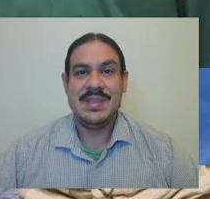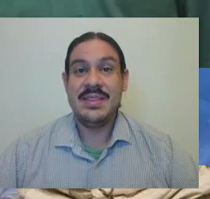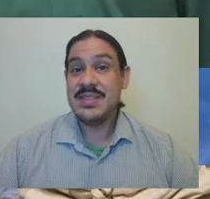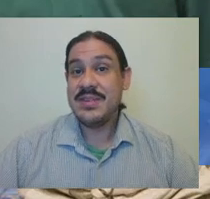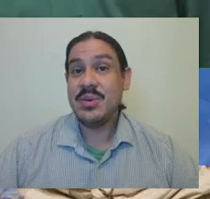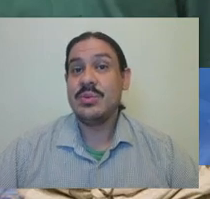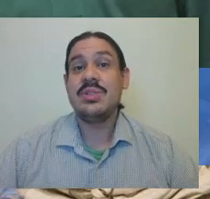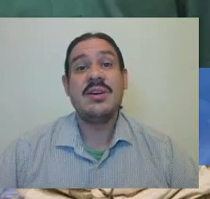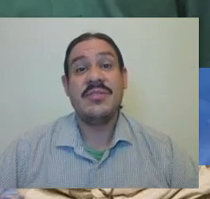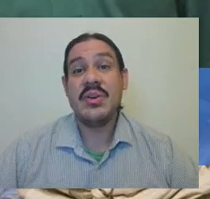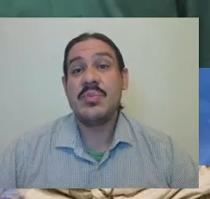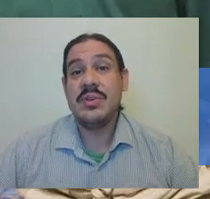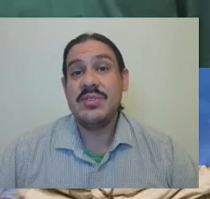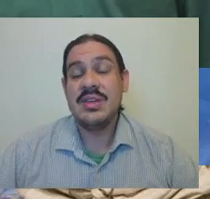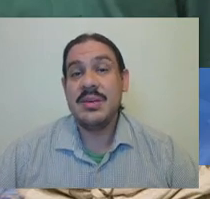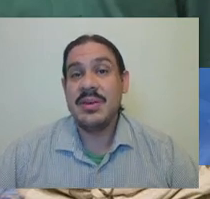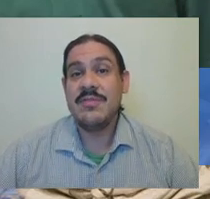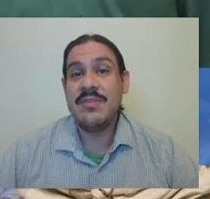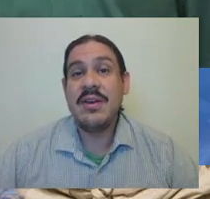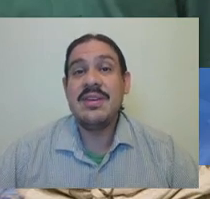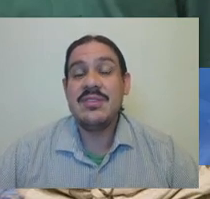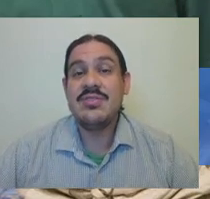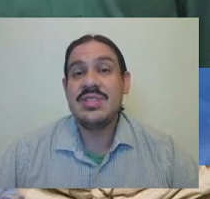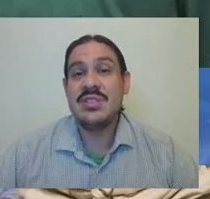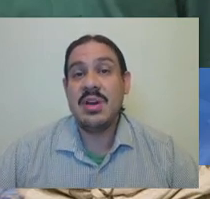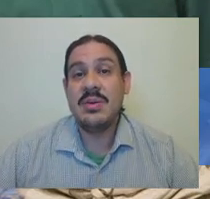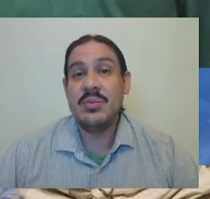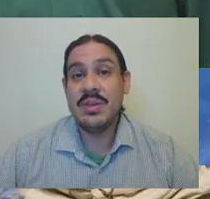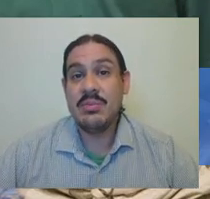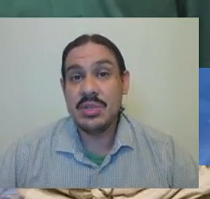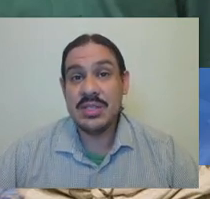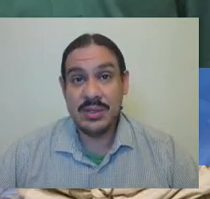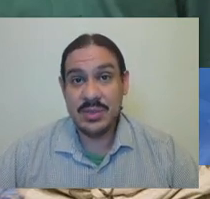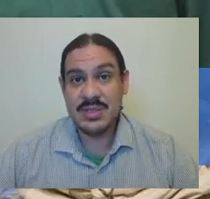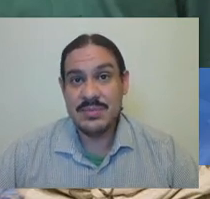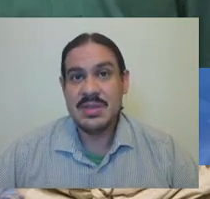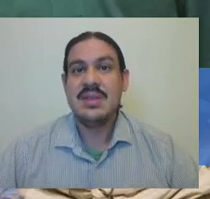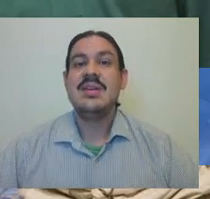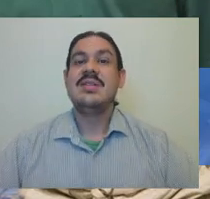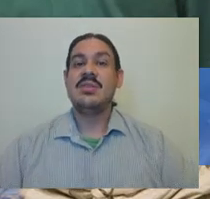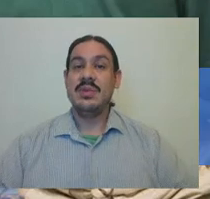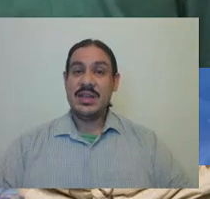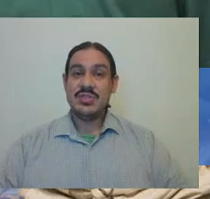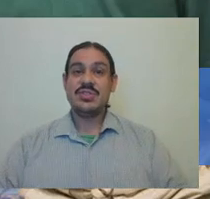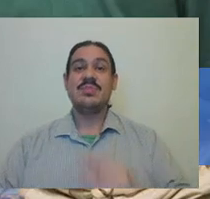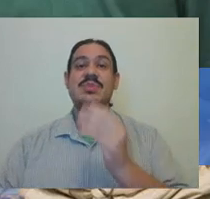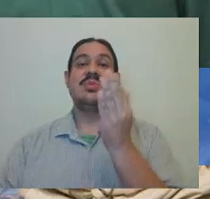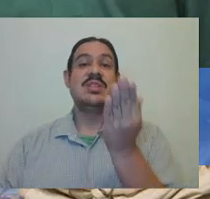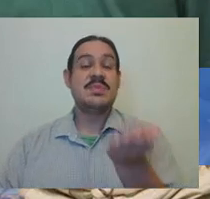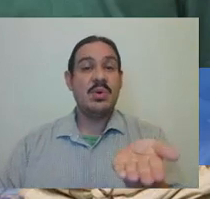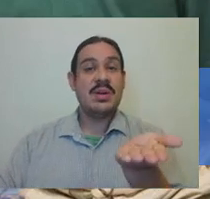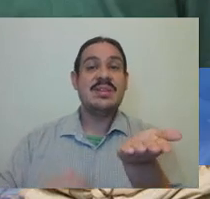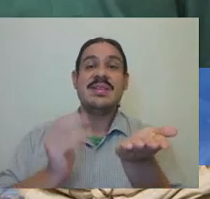multilingualism the relationship between spoken and sign in this video we'll talk very briefly about a very interesting topic within languages which encompasses questions like how are words from a spoken language borrowed